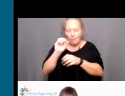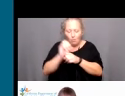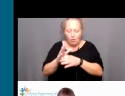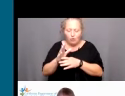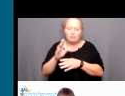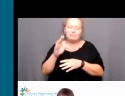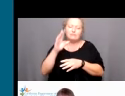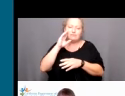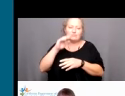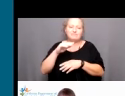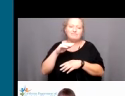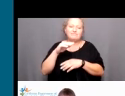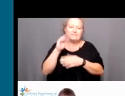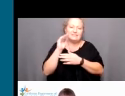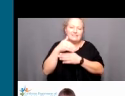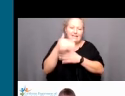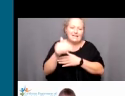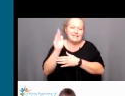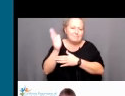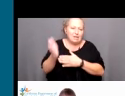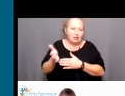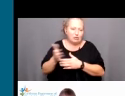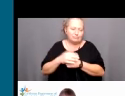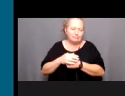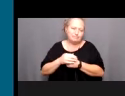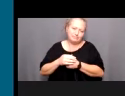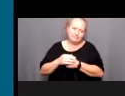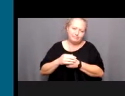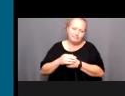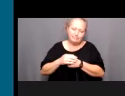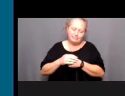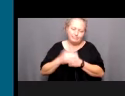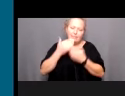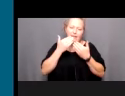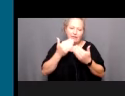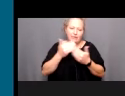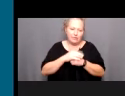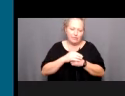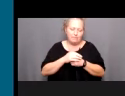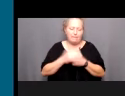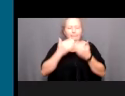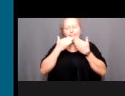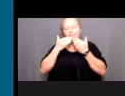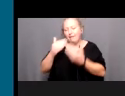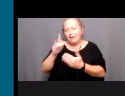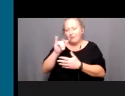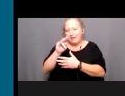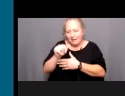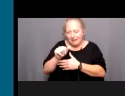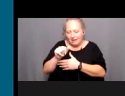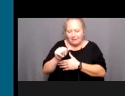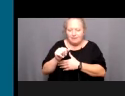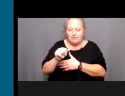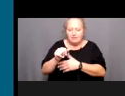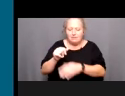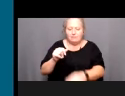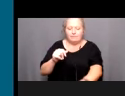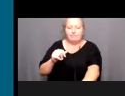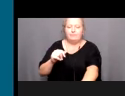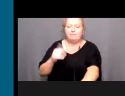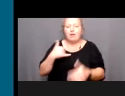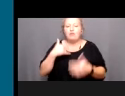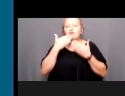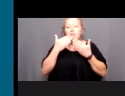Thank you Linda. We are so grateful for our opening speaker,